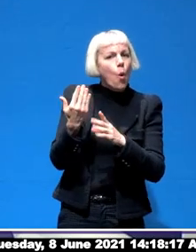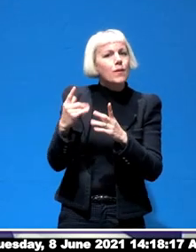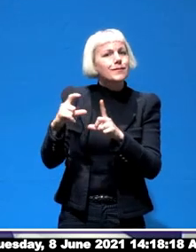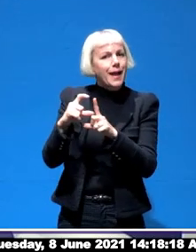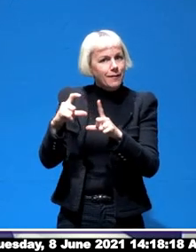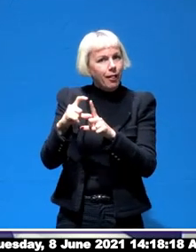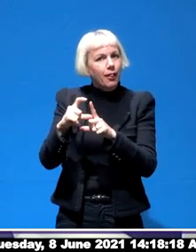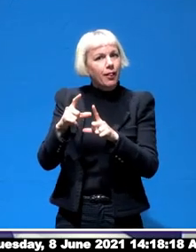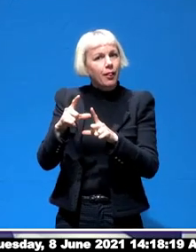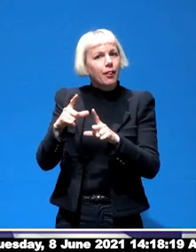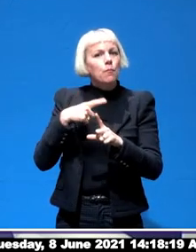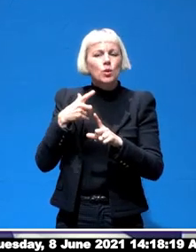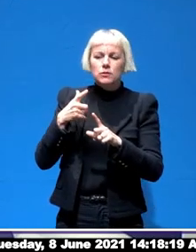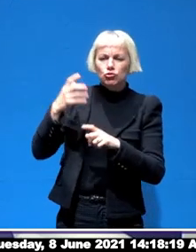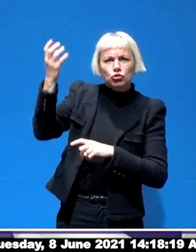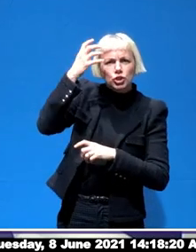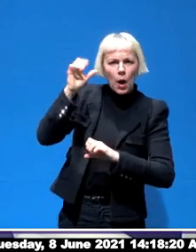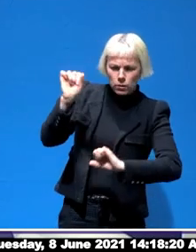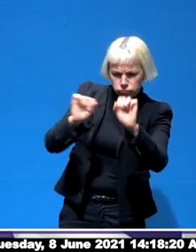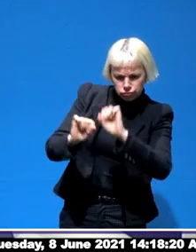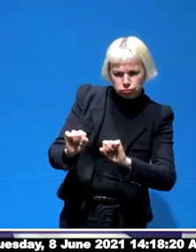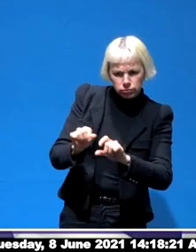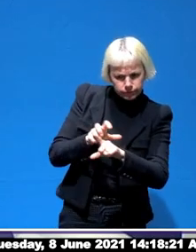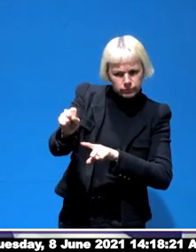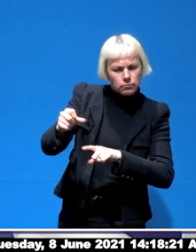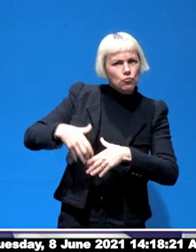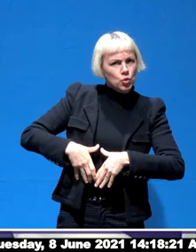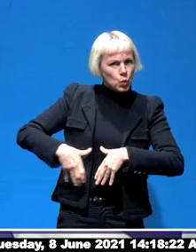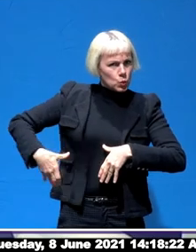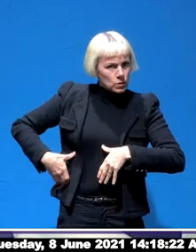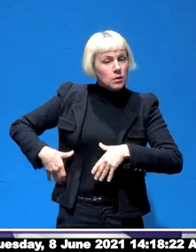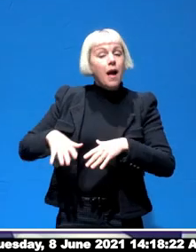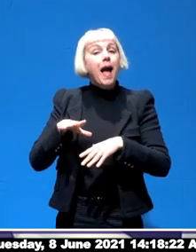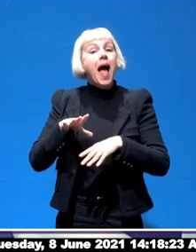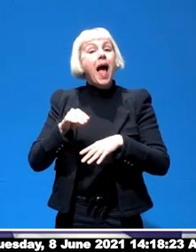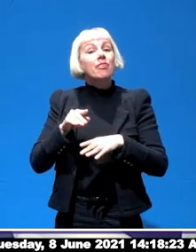for a shower, and that a RiskMan had been submitted by night staff.